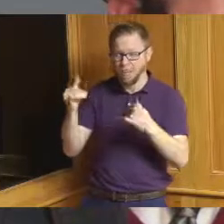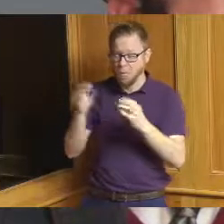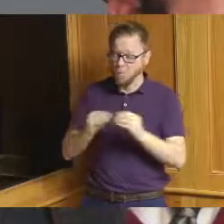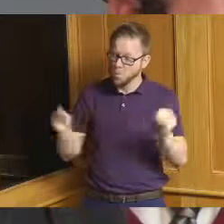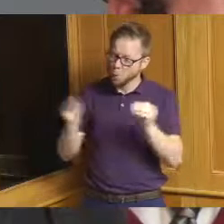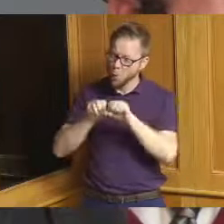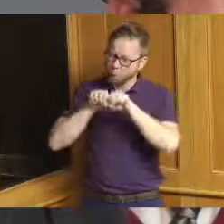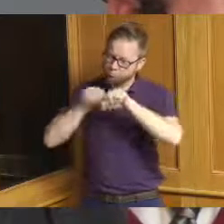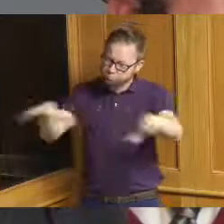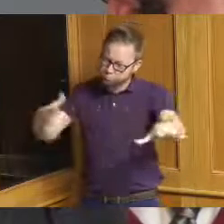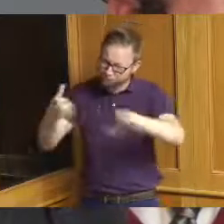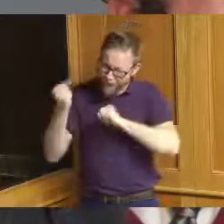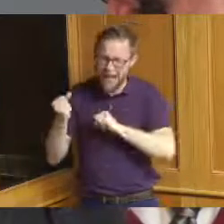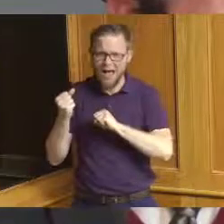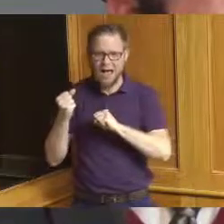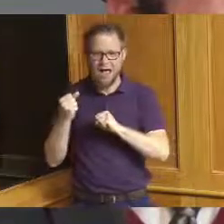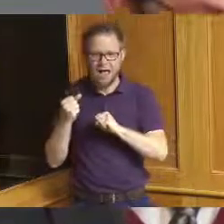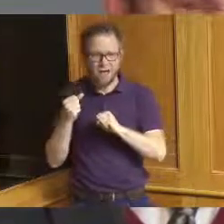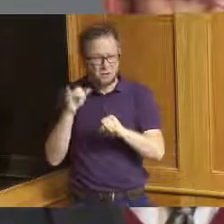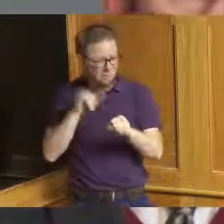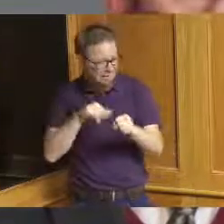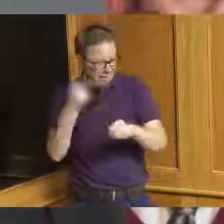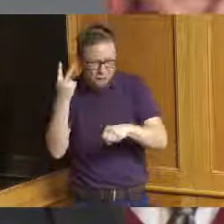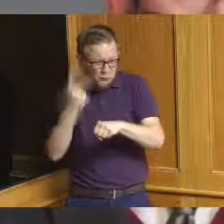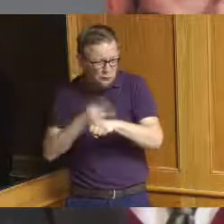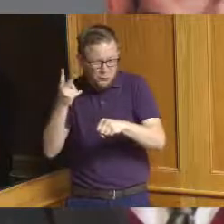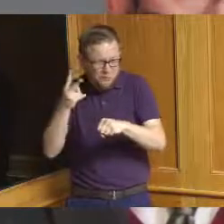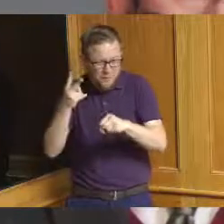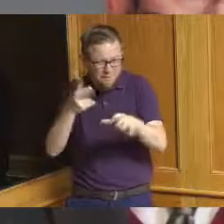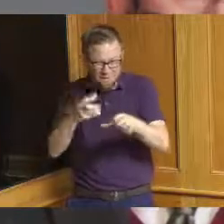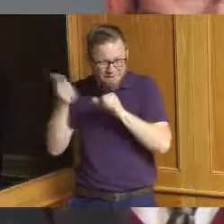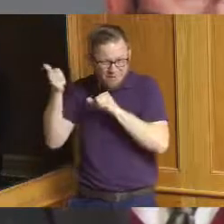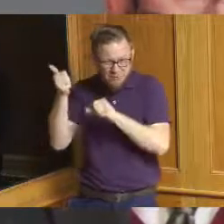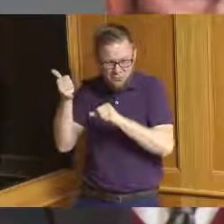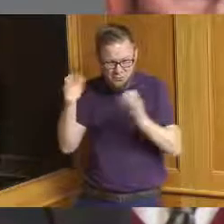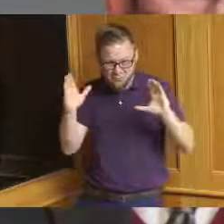is there like is it two times more or do you have anything like that a comparative